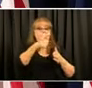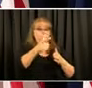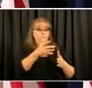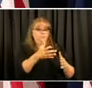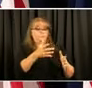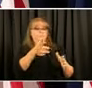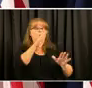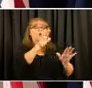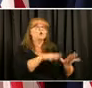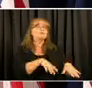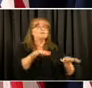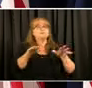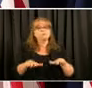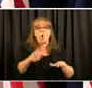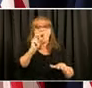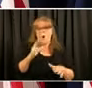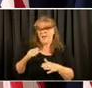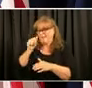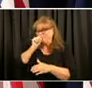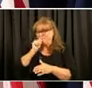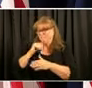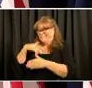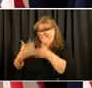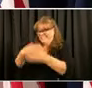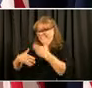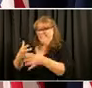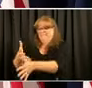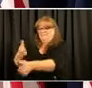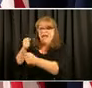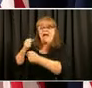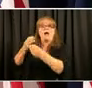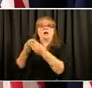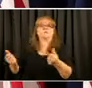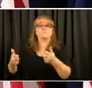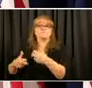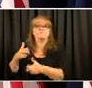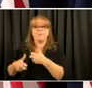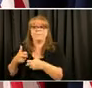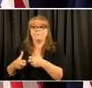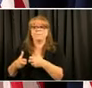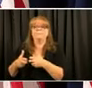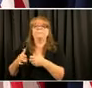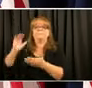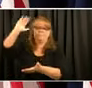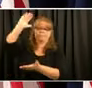as a whole uh in this so uh we're also uh as i said we're launching this new dashboard